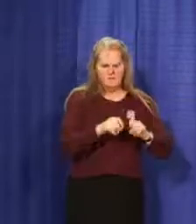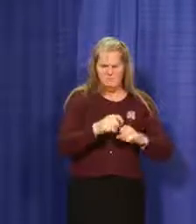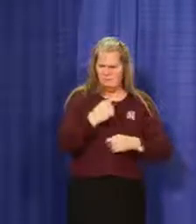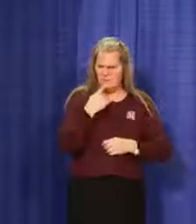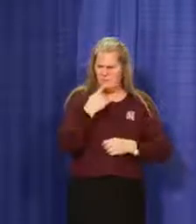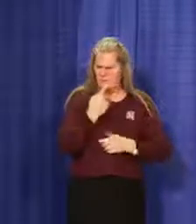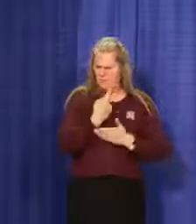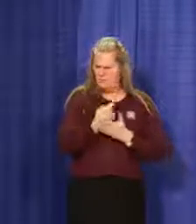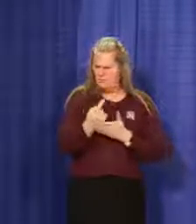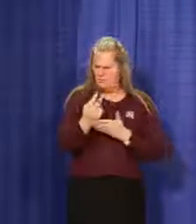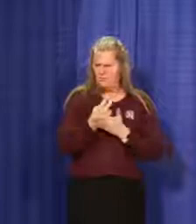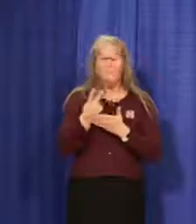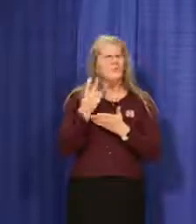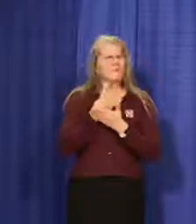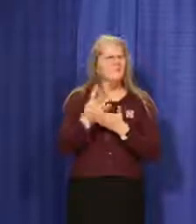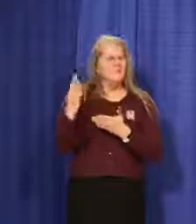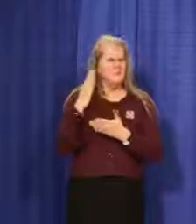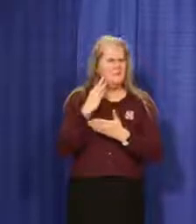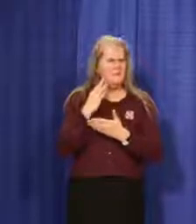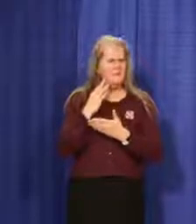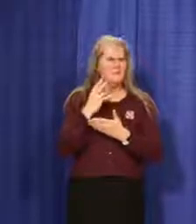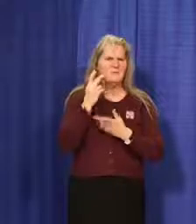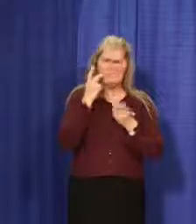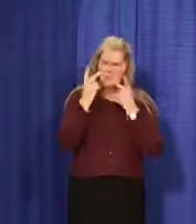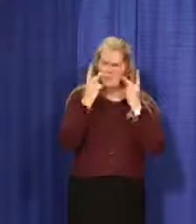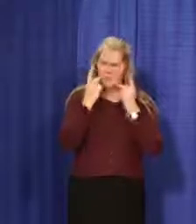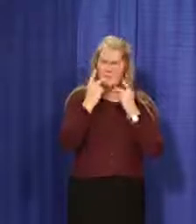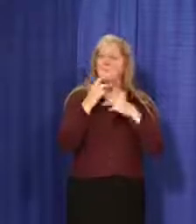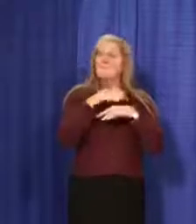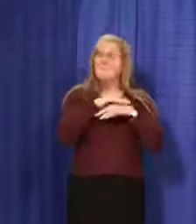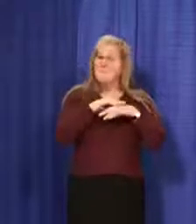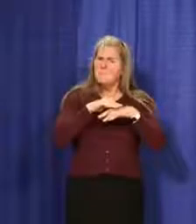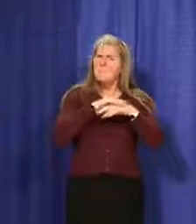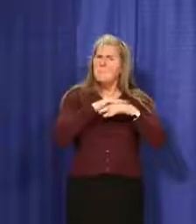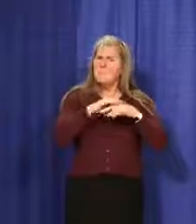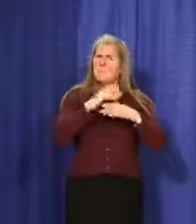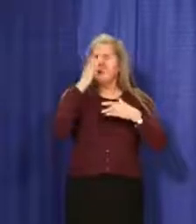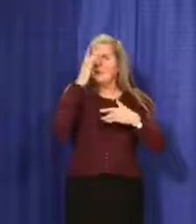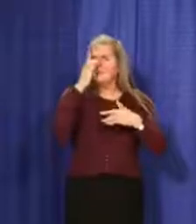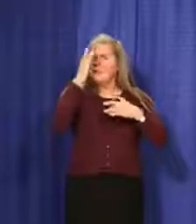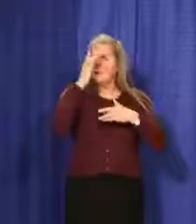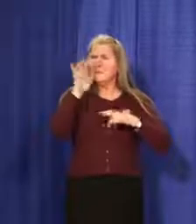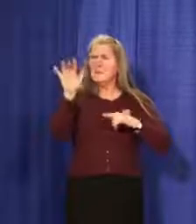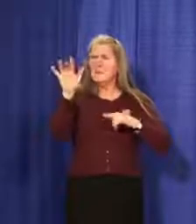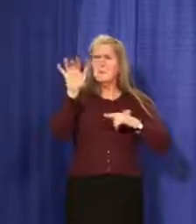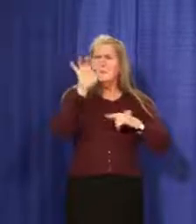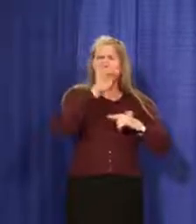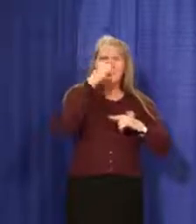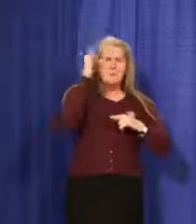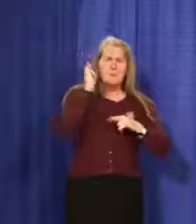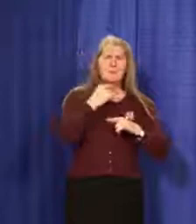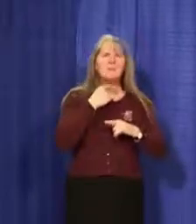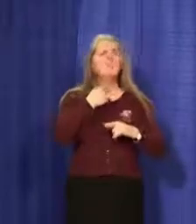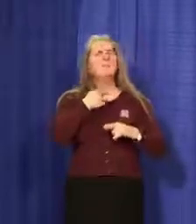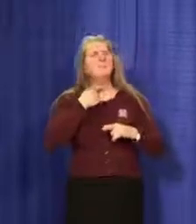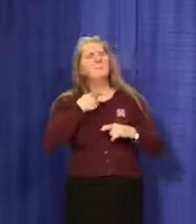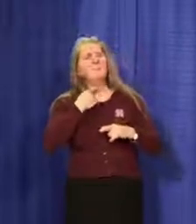even a few weeks ago, we were saying lots of kind of mild viral activity in the territory.